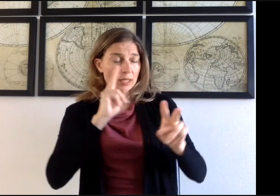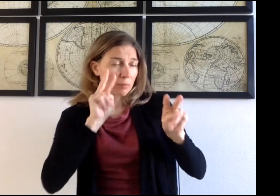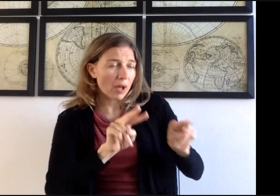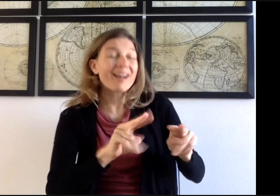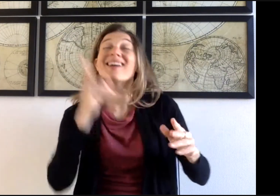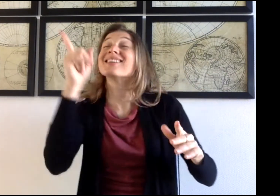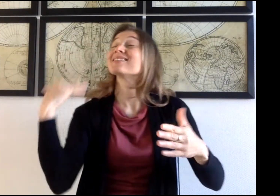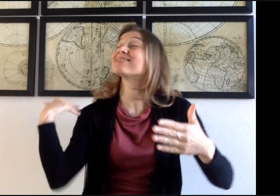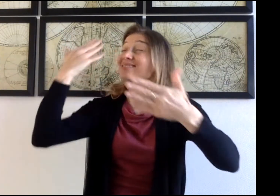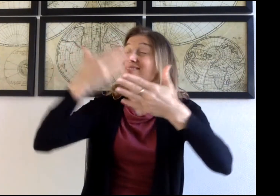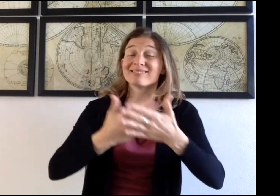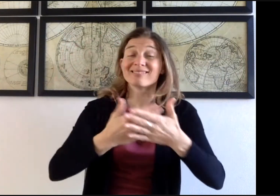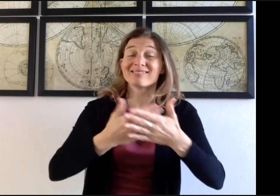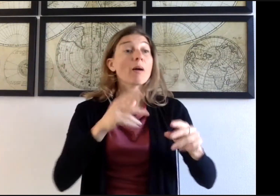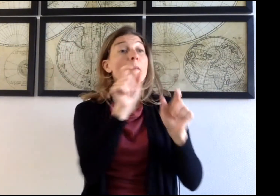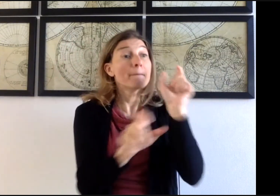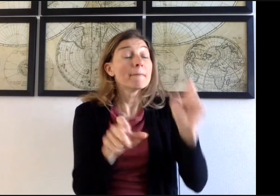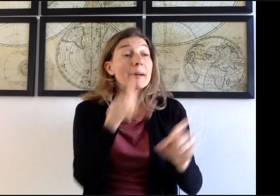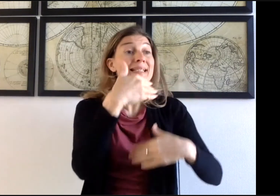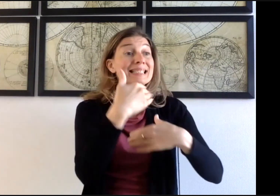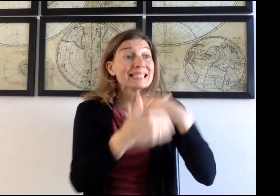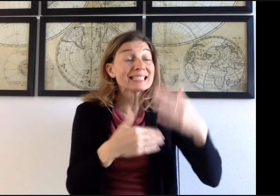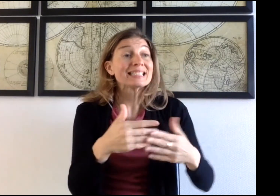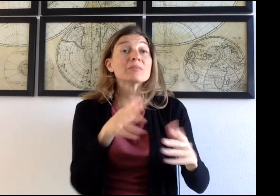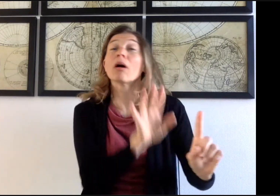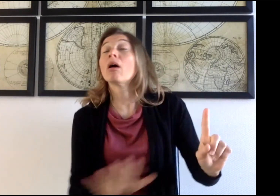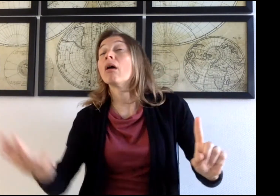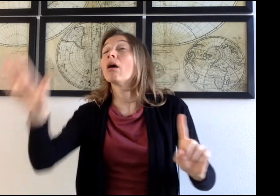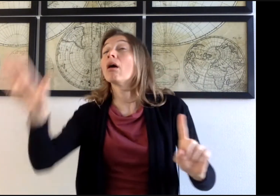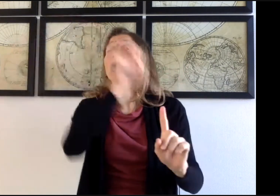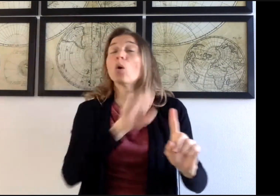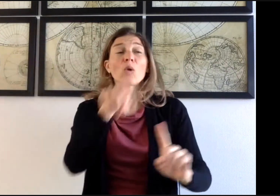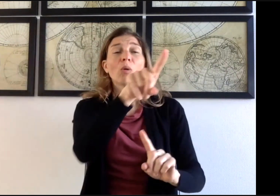of rights of people with disabilities in all the domains happening now,